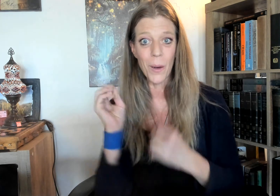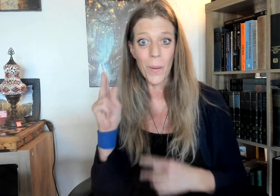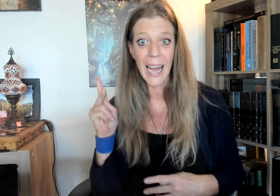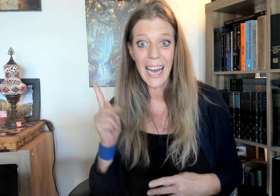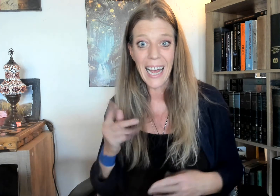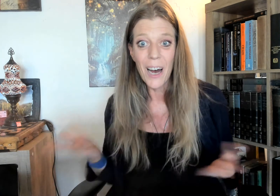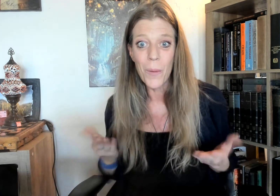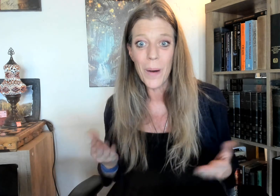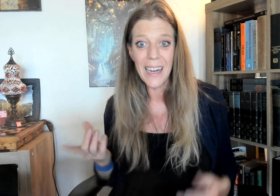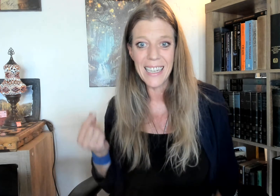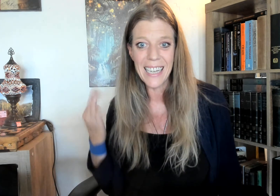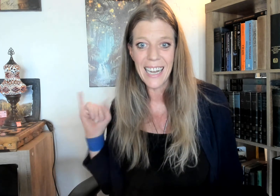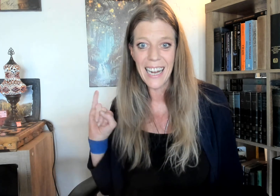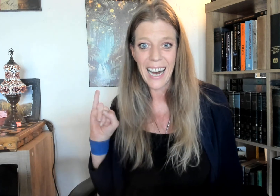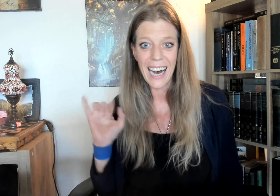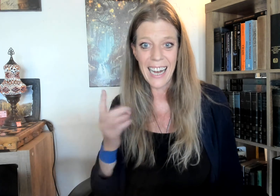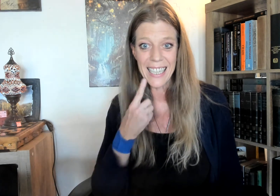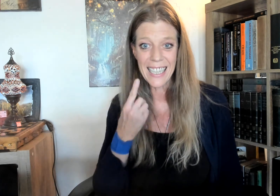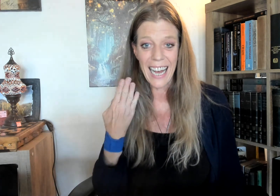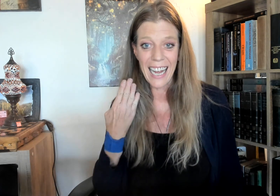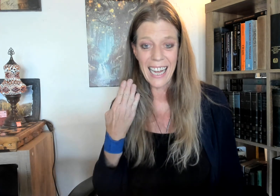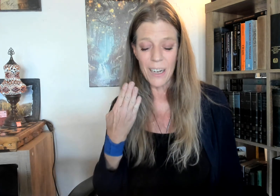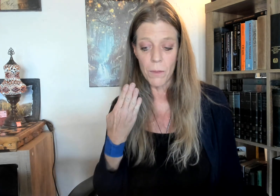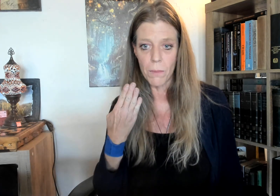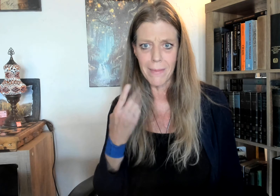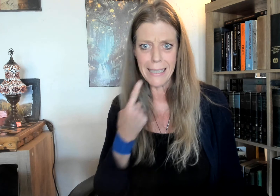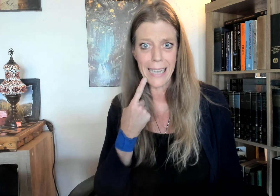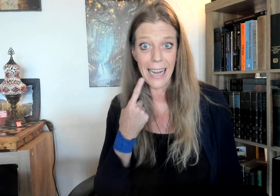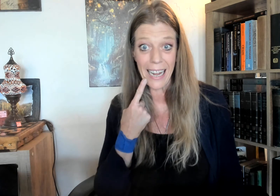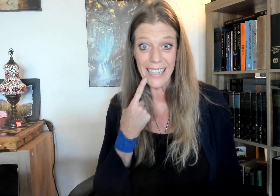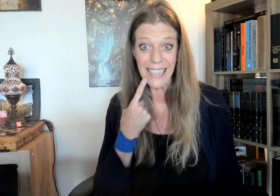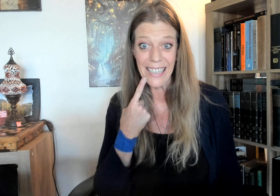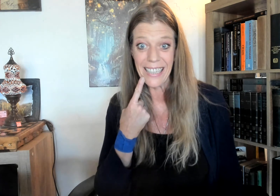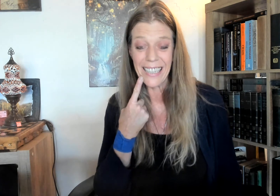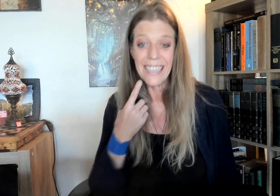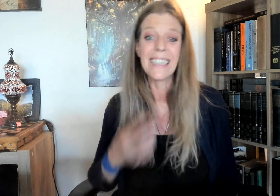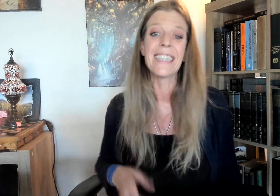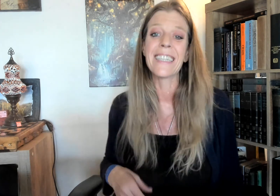Okay, what did I say? Say?